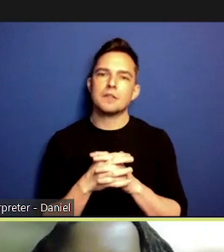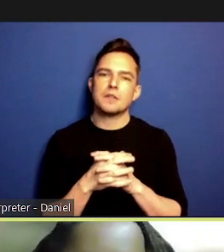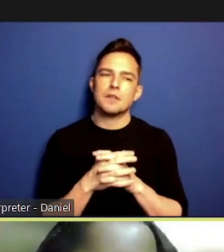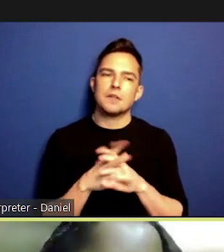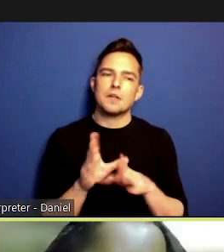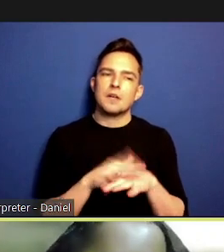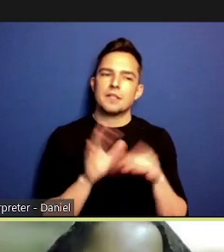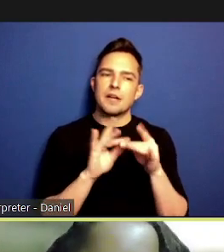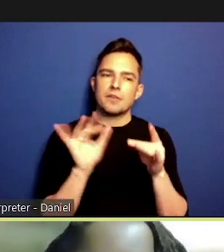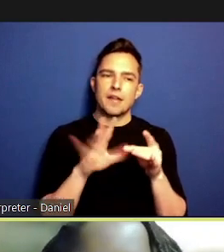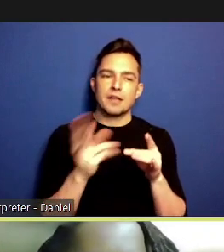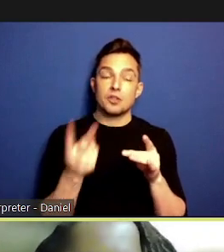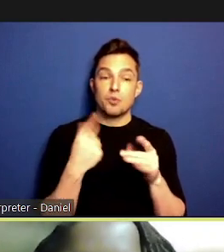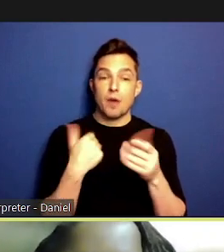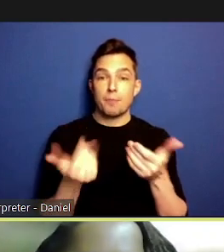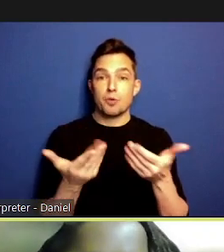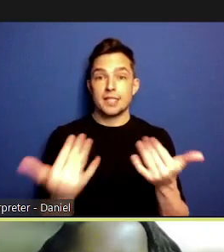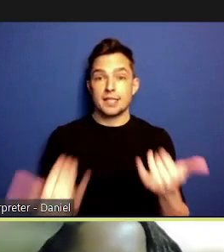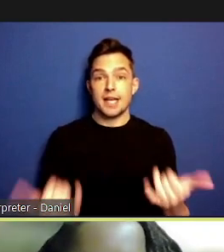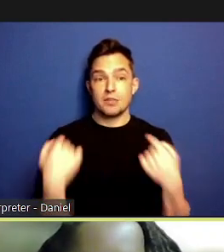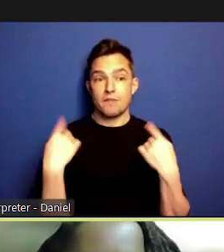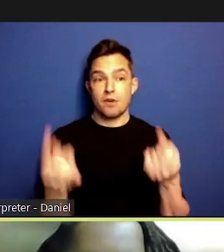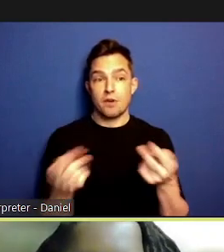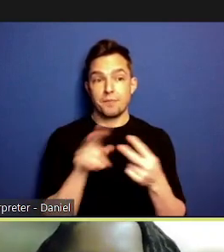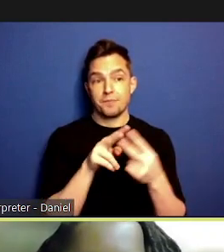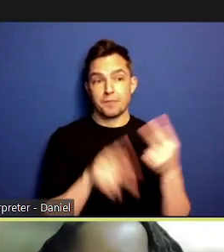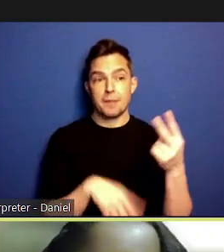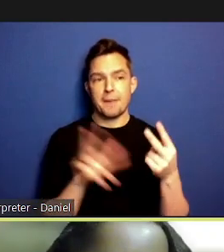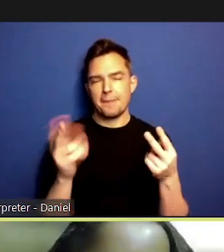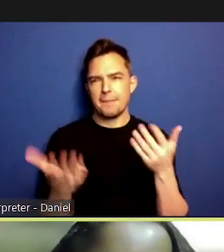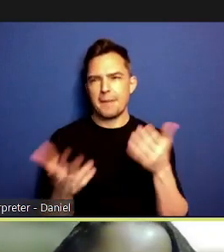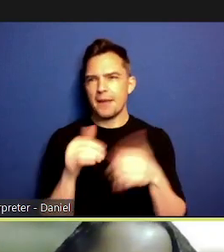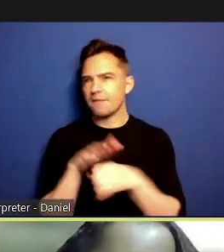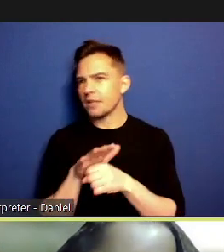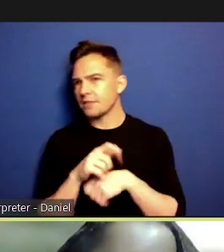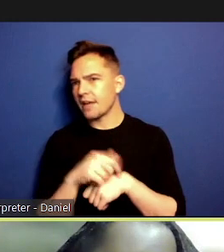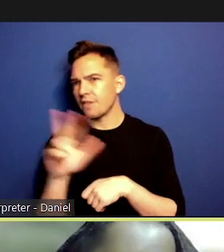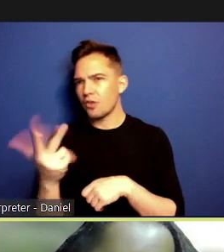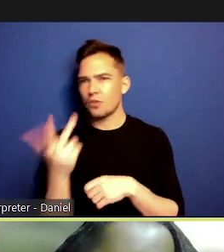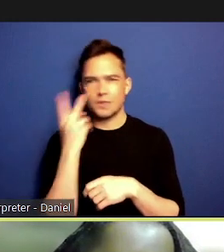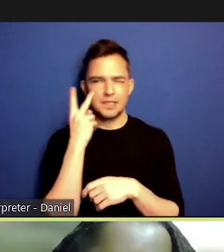two I've presented here today. And I may be able to present a third one, but we'll see.